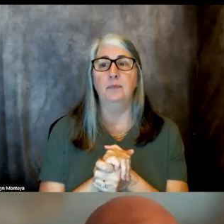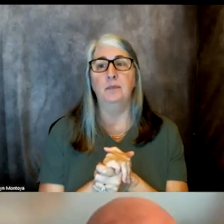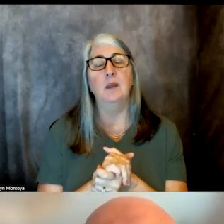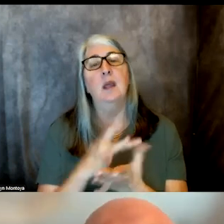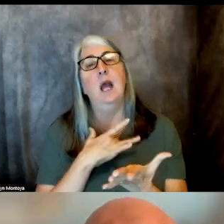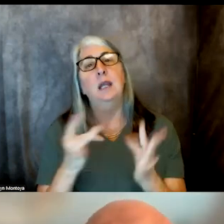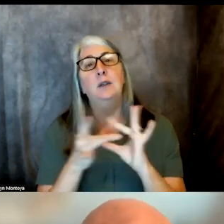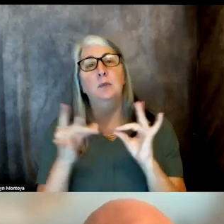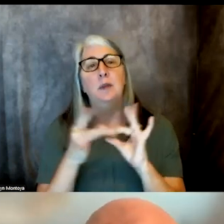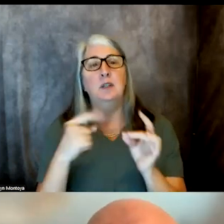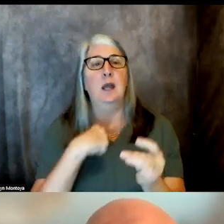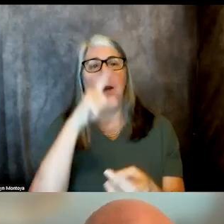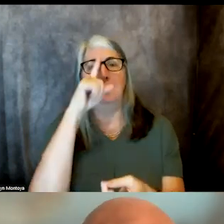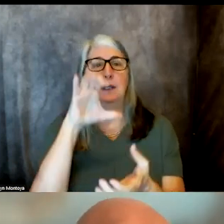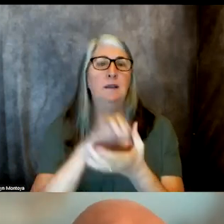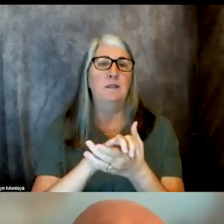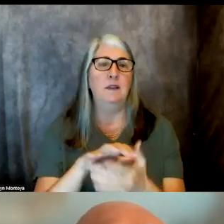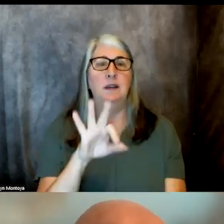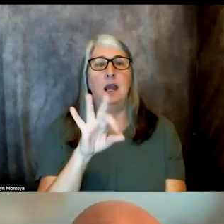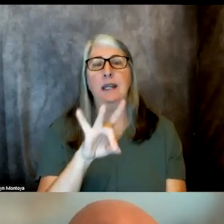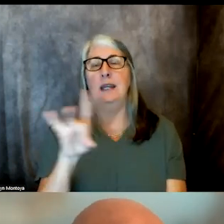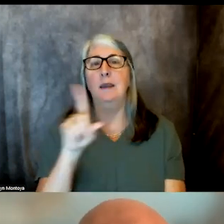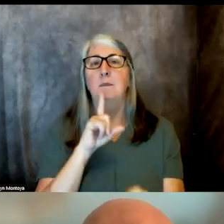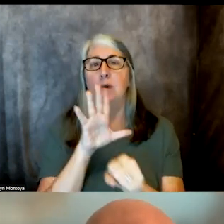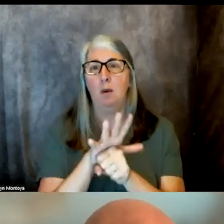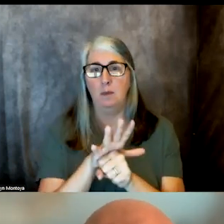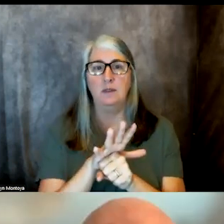THE 988 PROMISE HELPS INDIVIDUALS IN MANY WAYS.